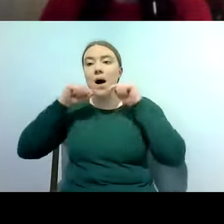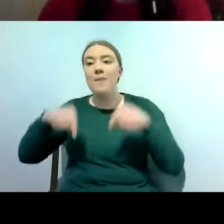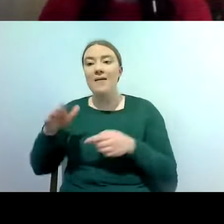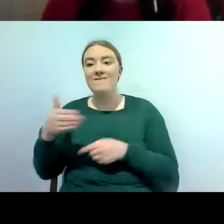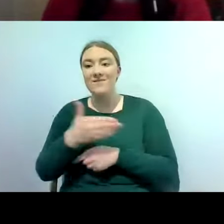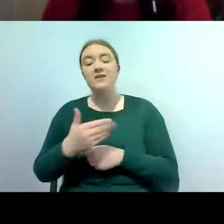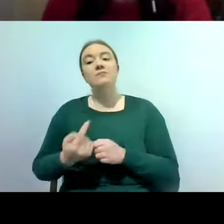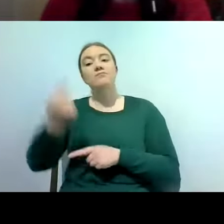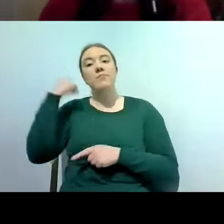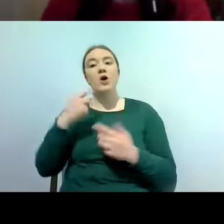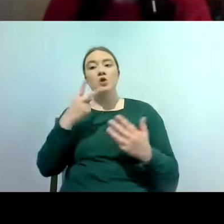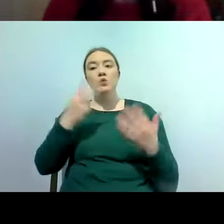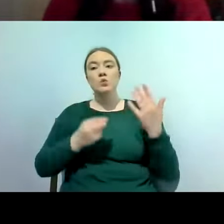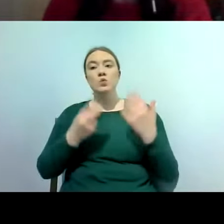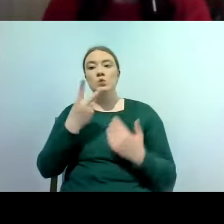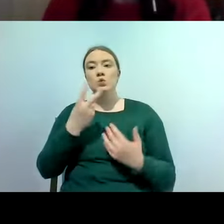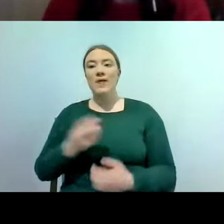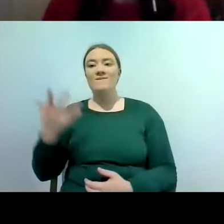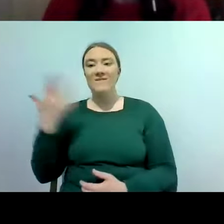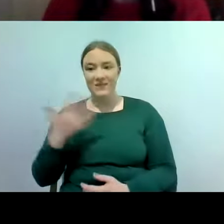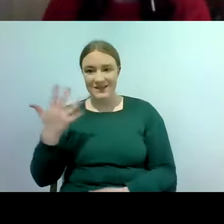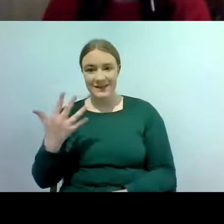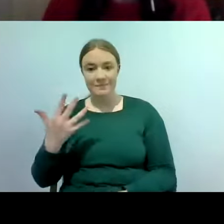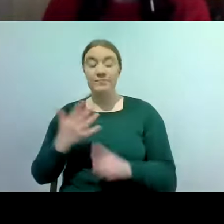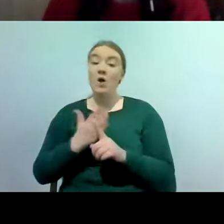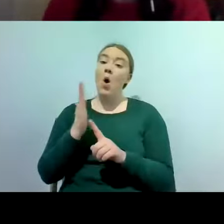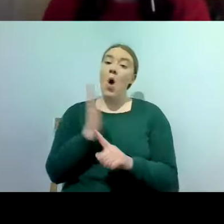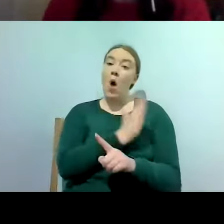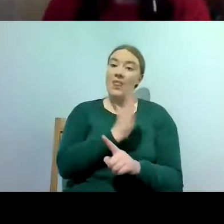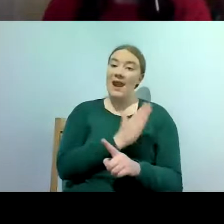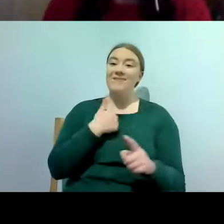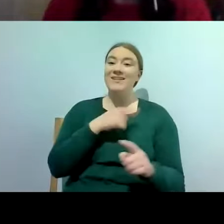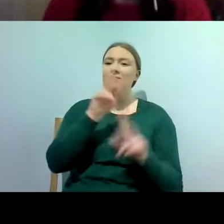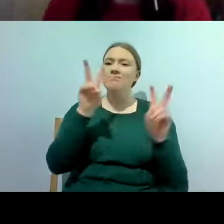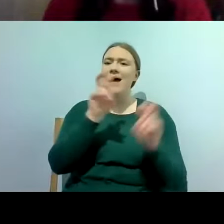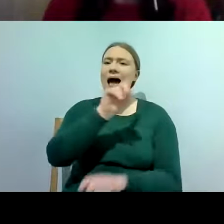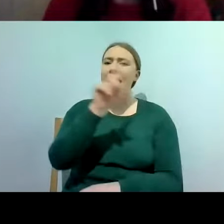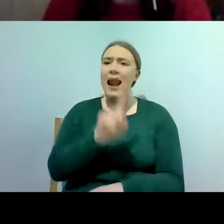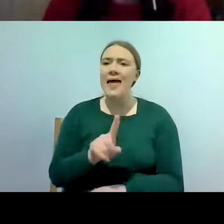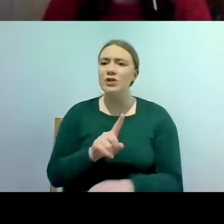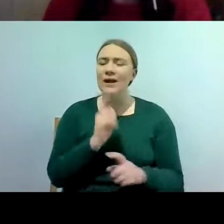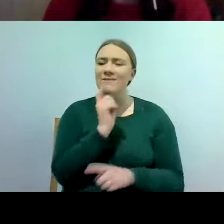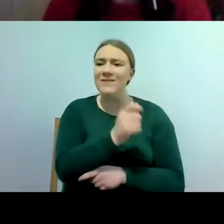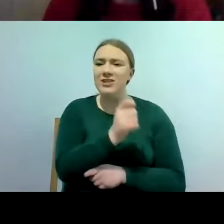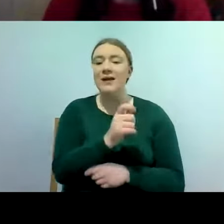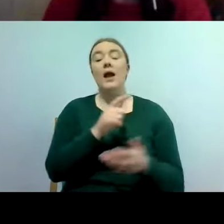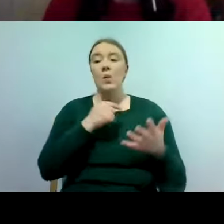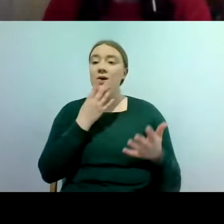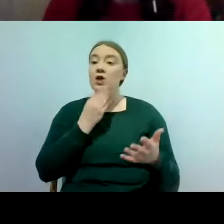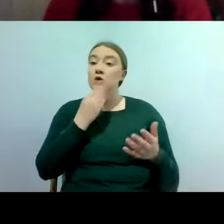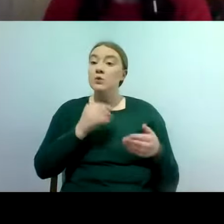different methods so on the left we have electric fishing where we um tow a boat along and a small